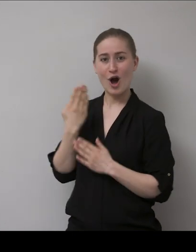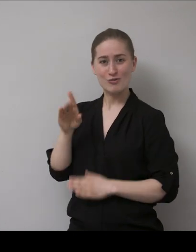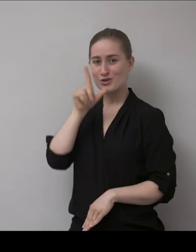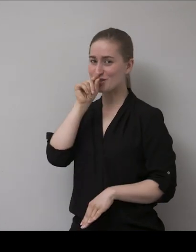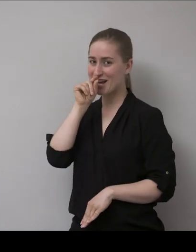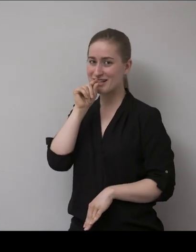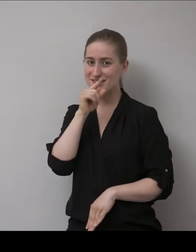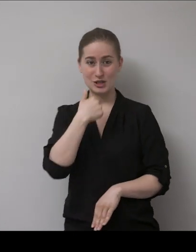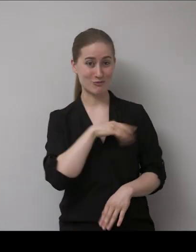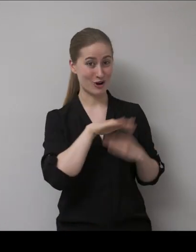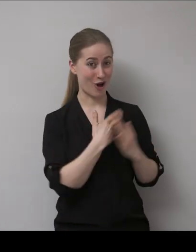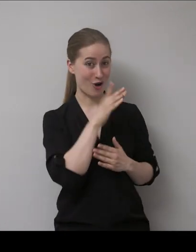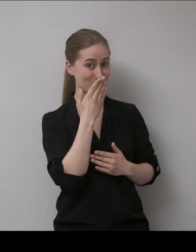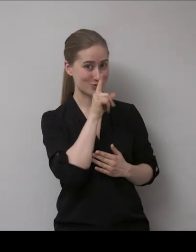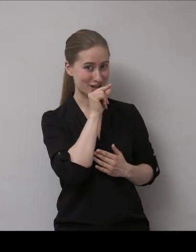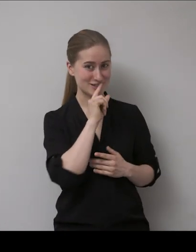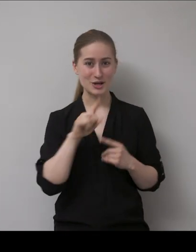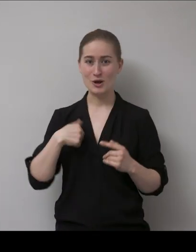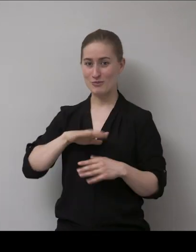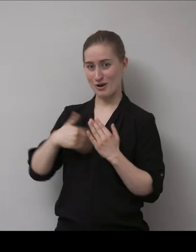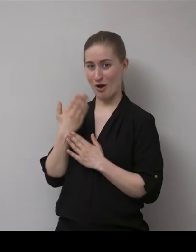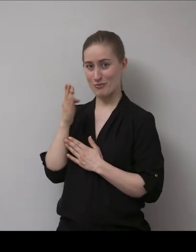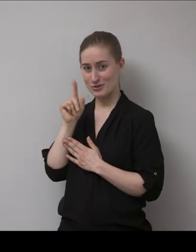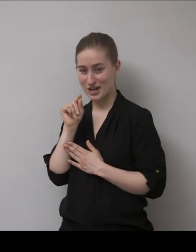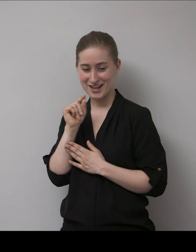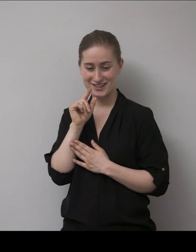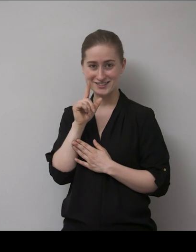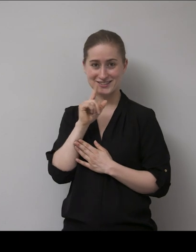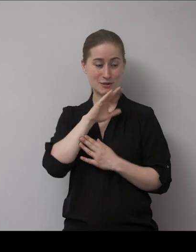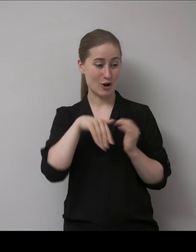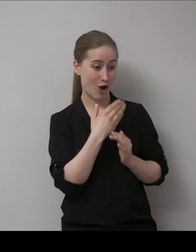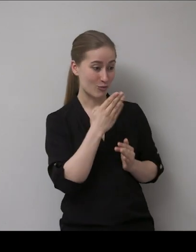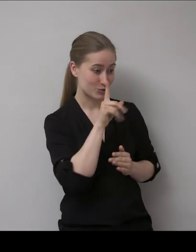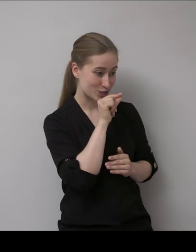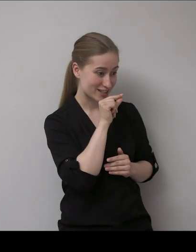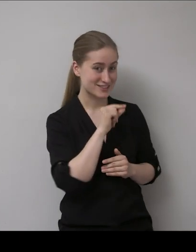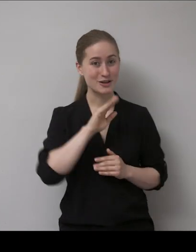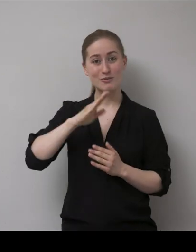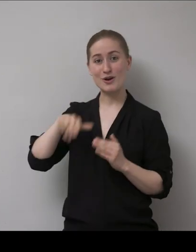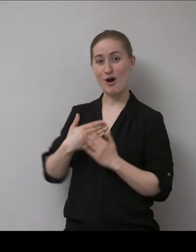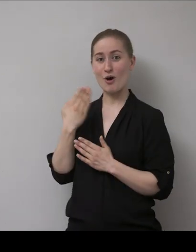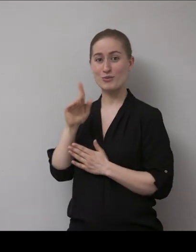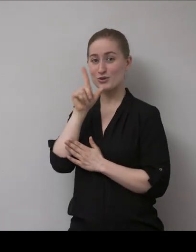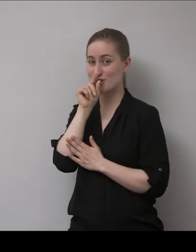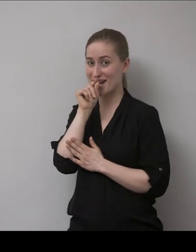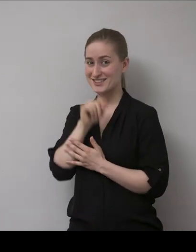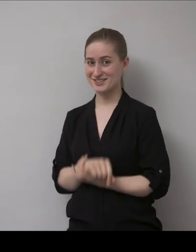We are all Blue Jays.